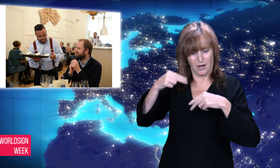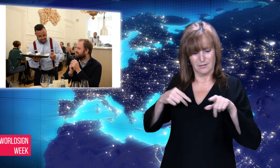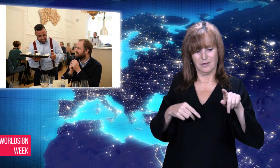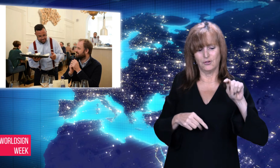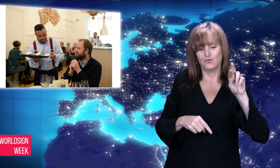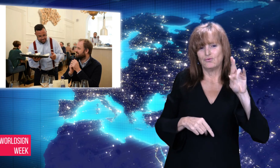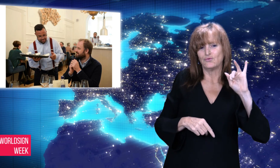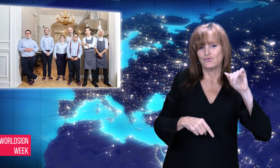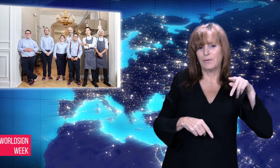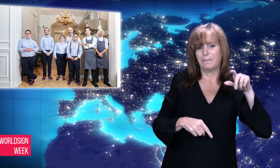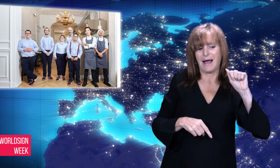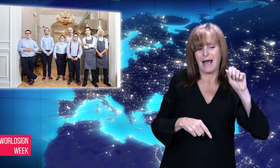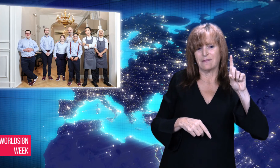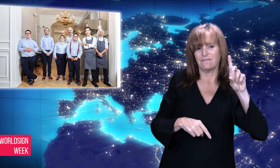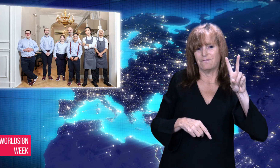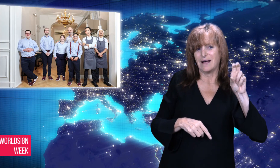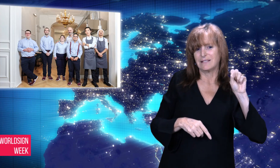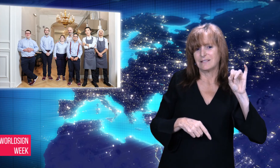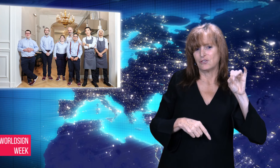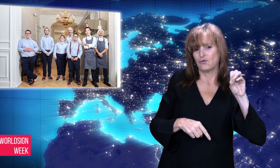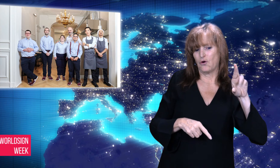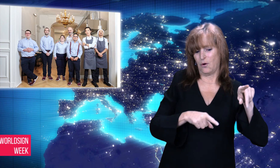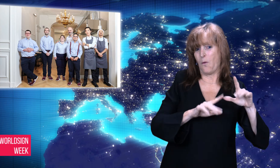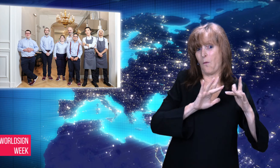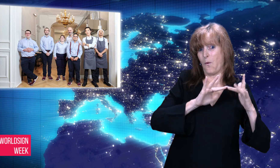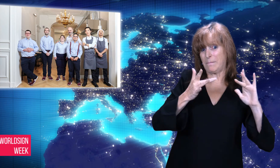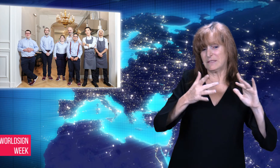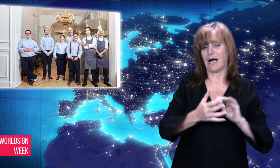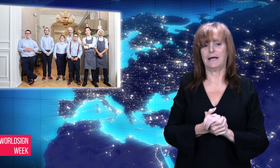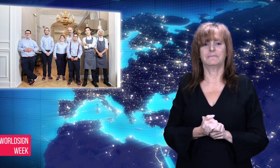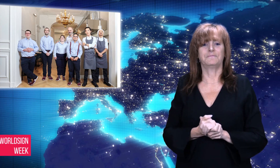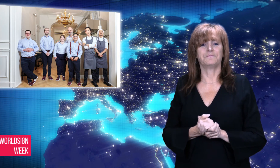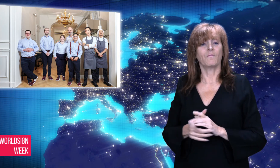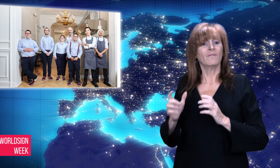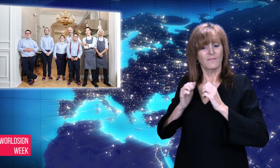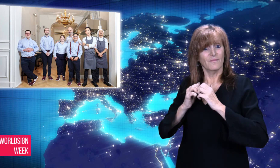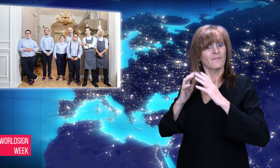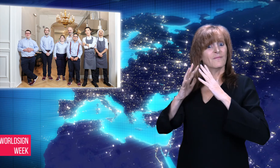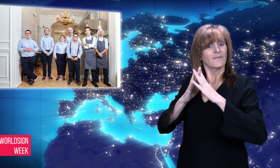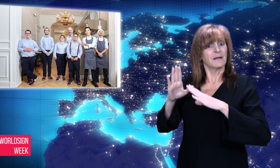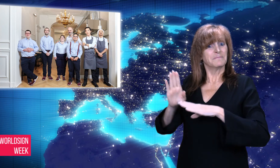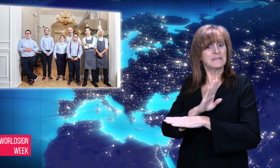Entrepreneurs who supported the restaurant say that